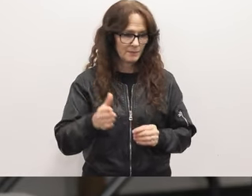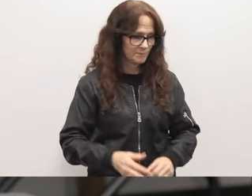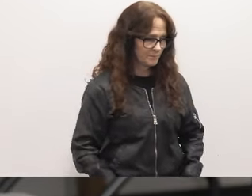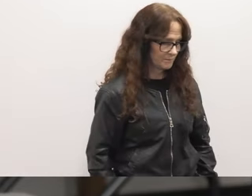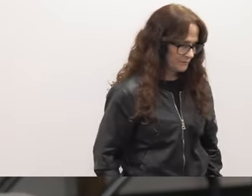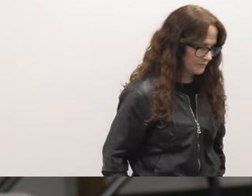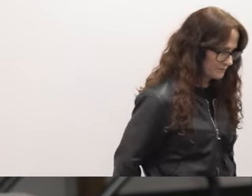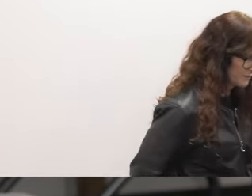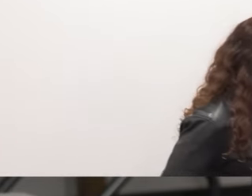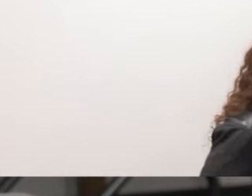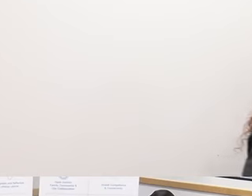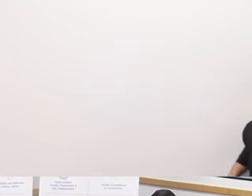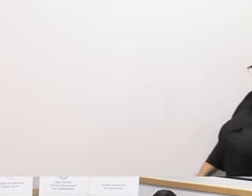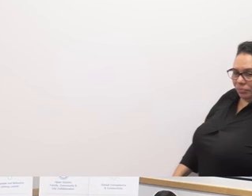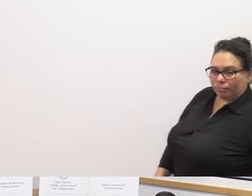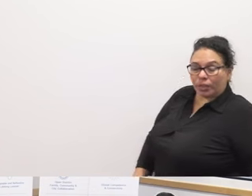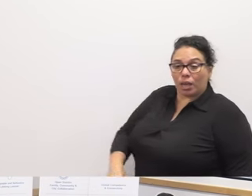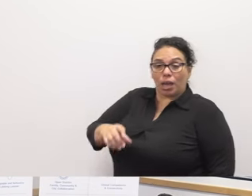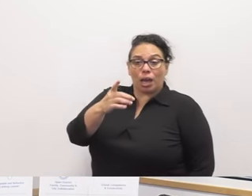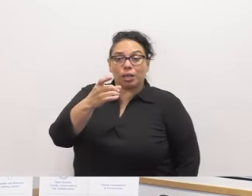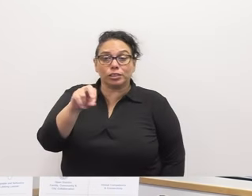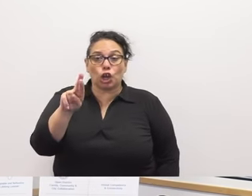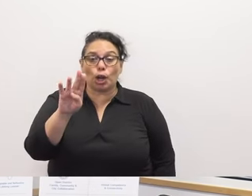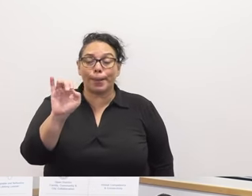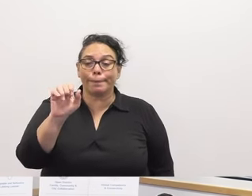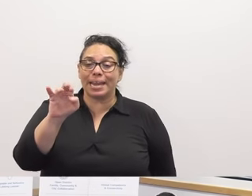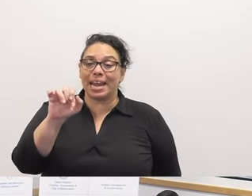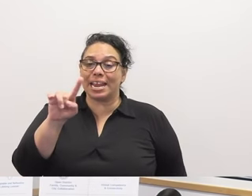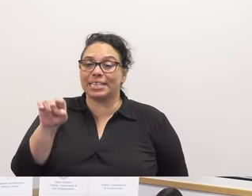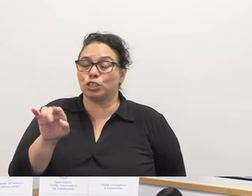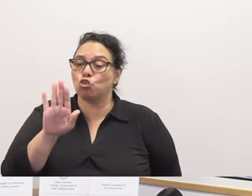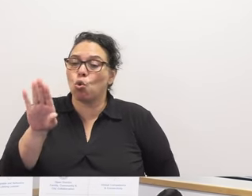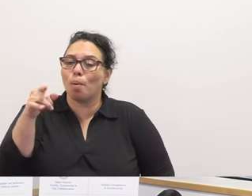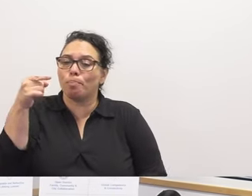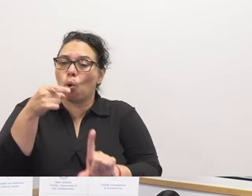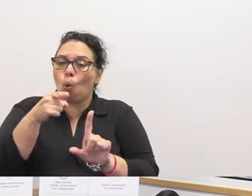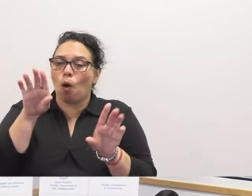Dr Benitez, to your point about focusing on one subgroup,